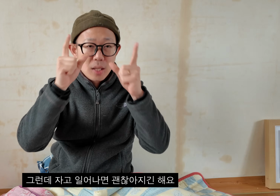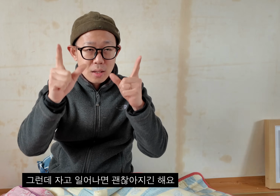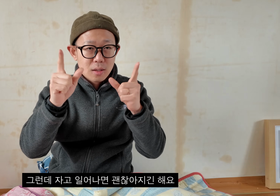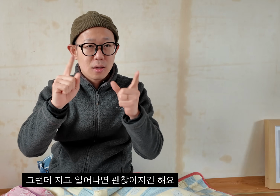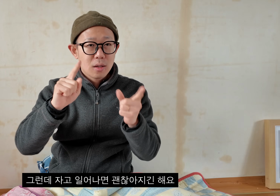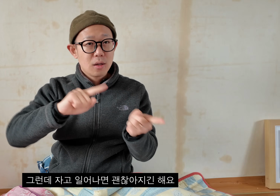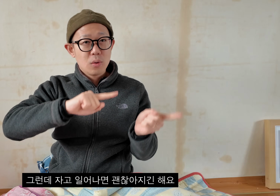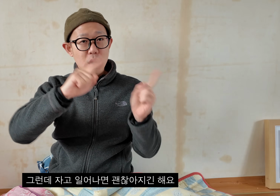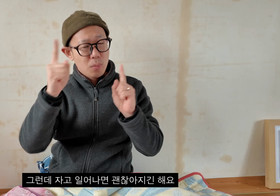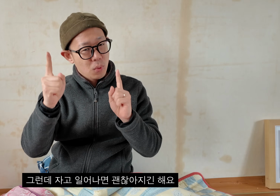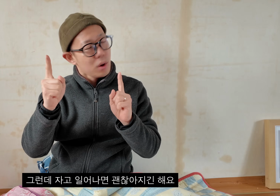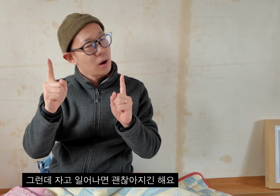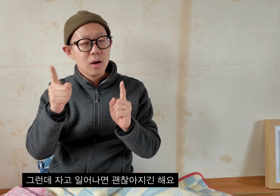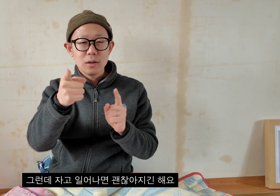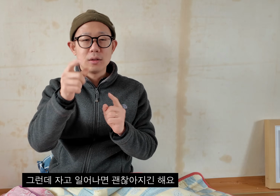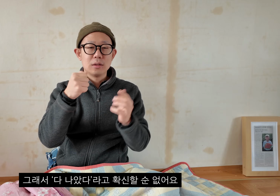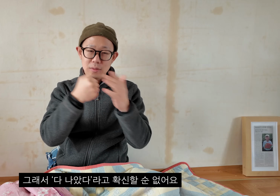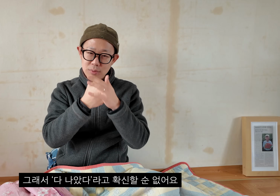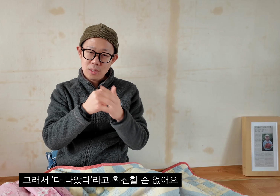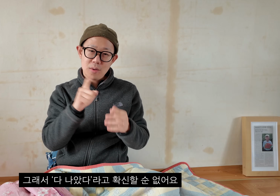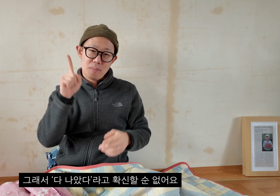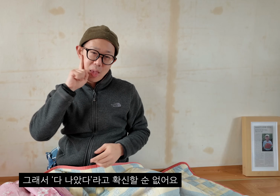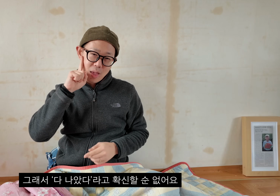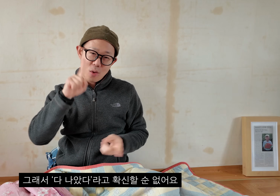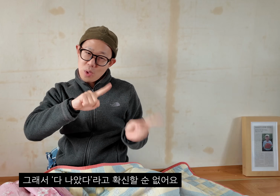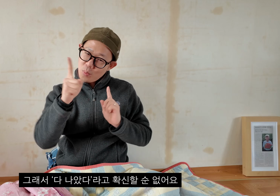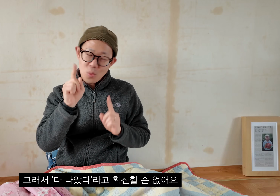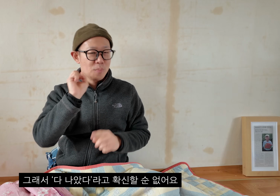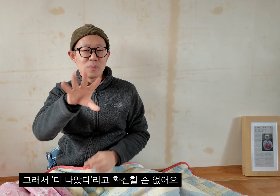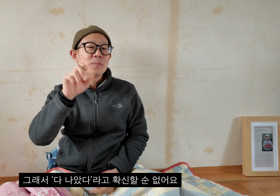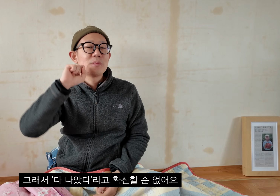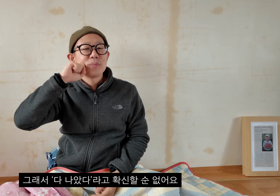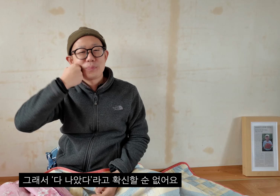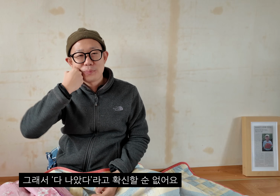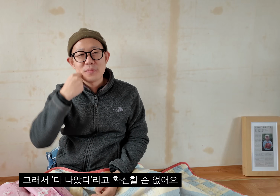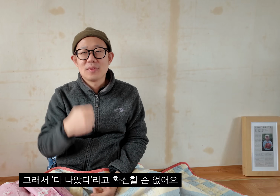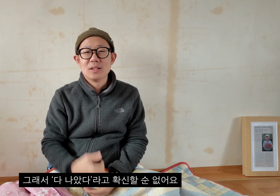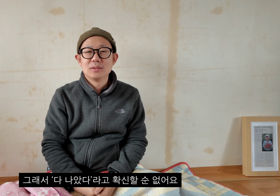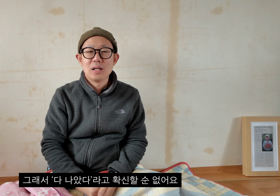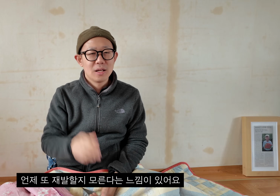But after sleeping, I’m fine. So I can’t say I’m cured.